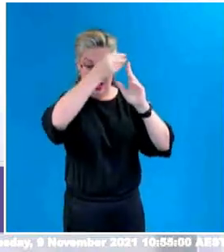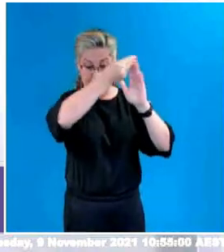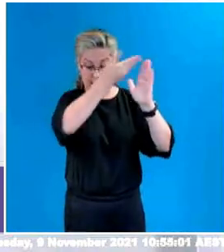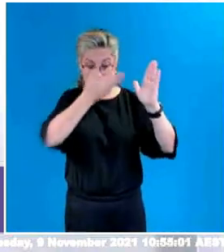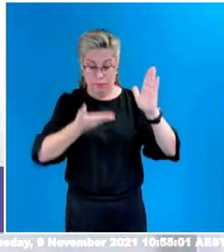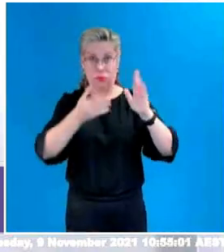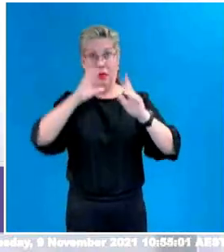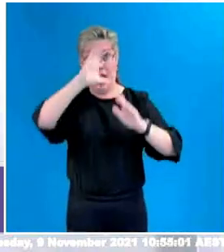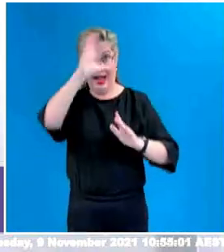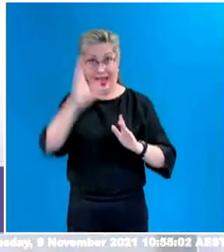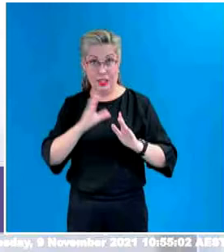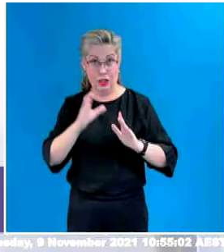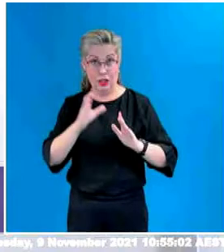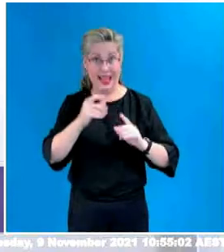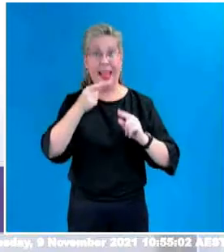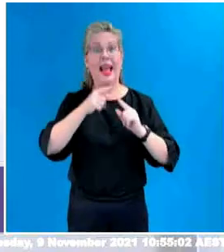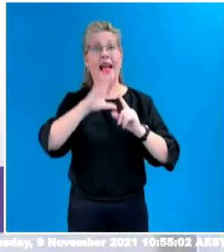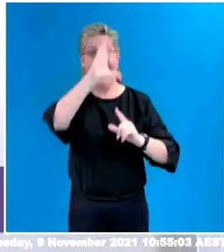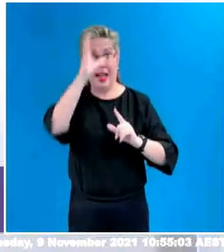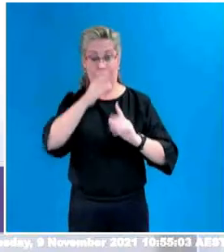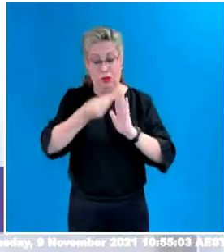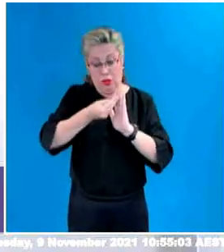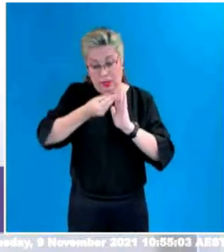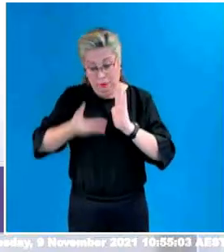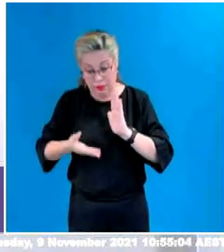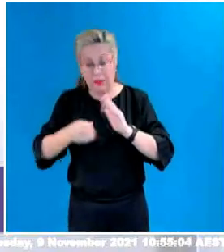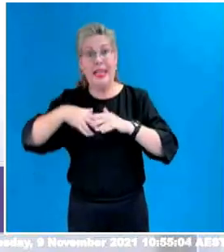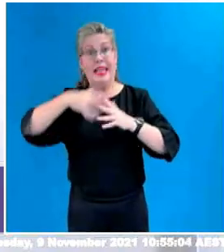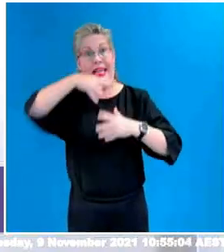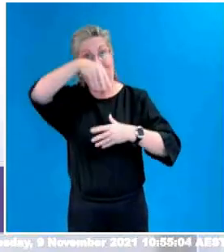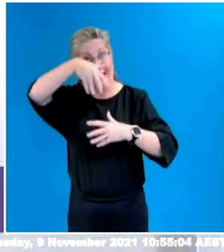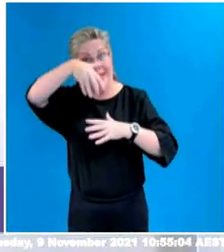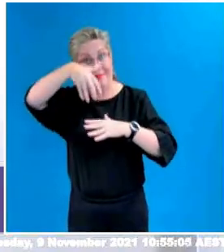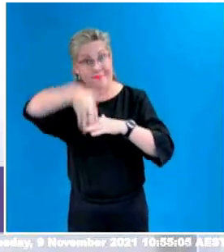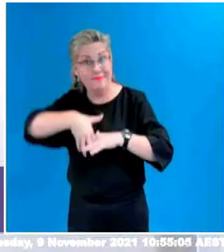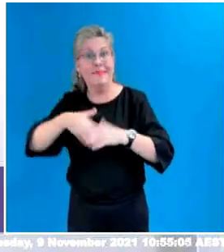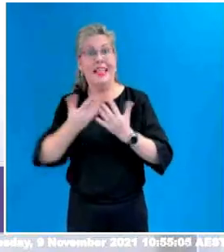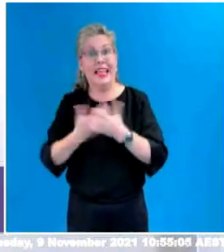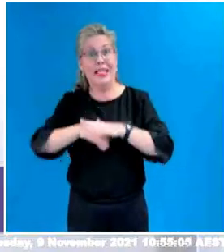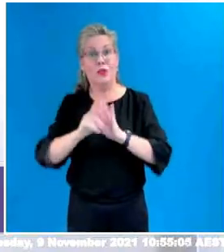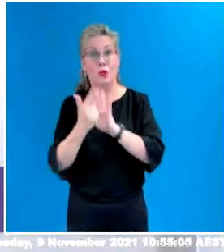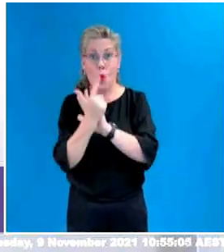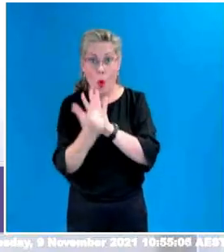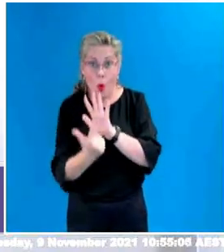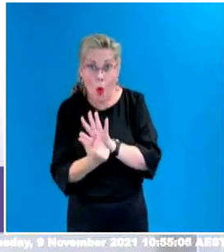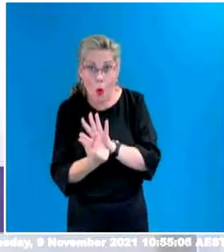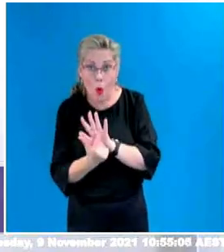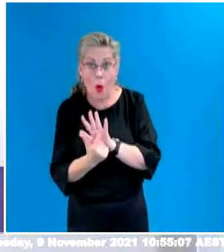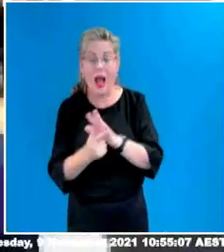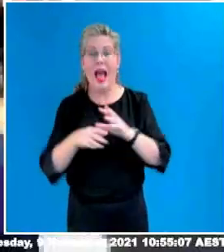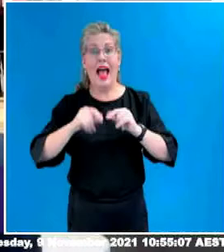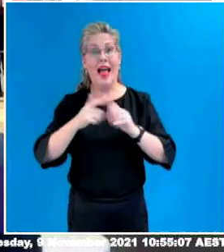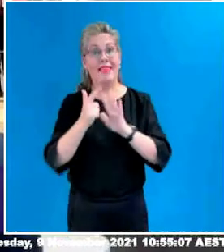Yes. It is taking that question of: is it possible to assume there are direct